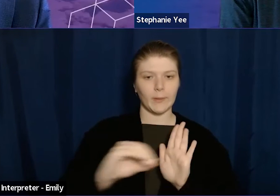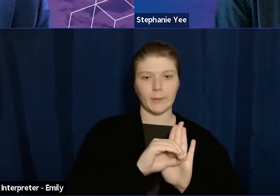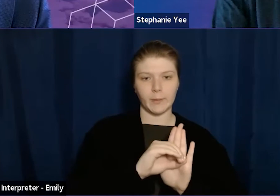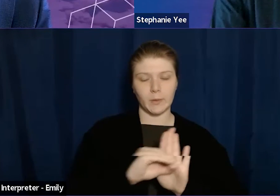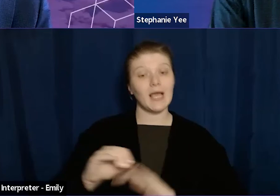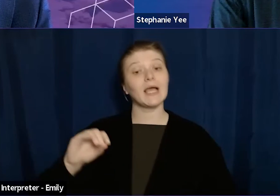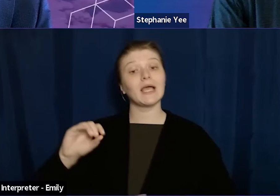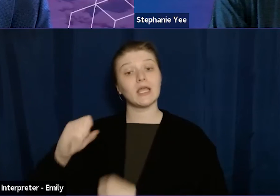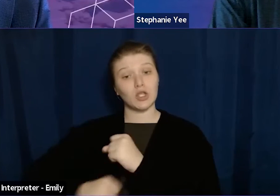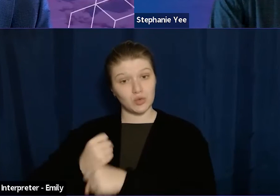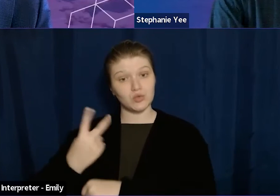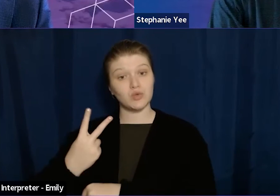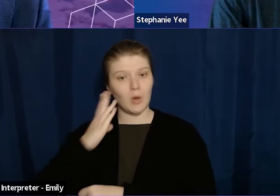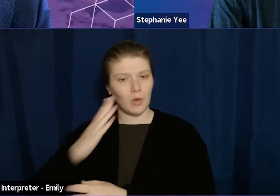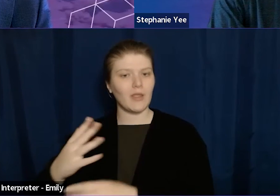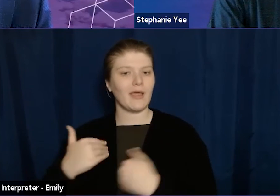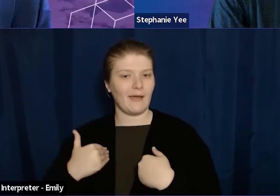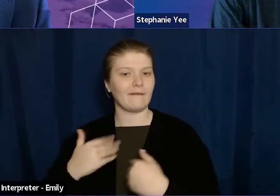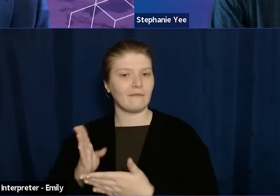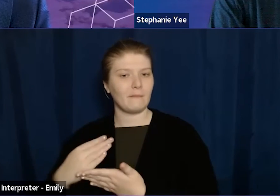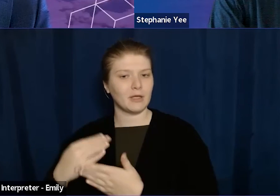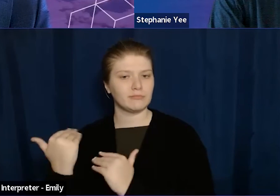That's a very easy way to remove people from the budget.